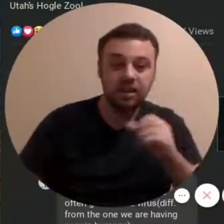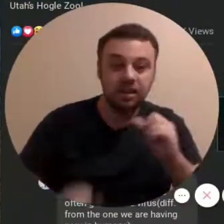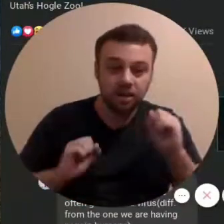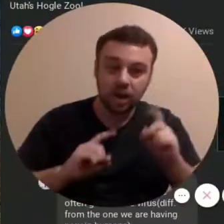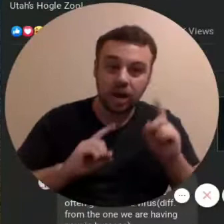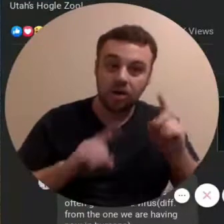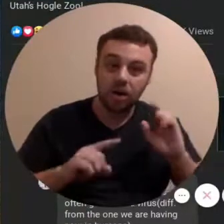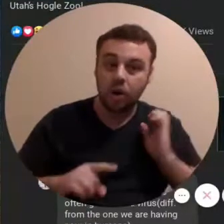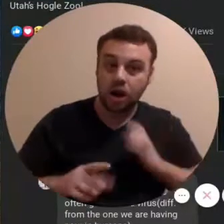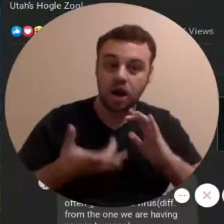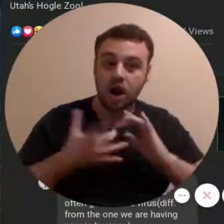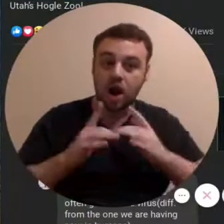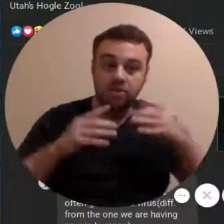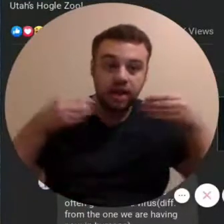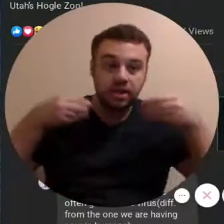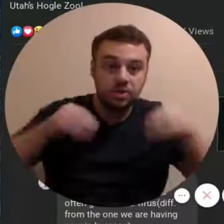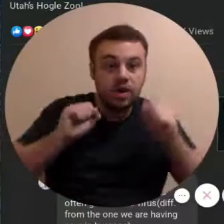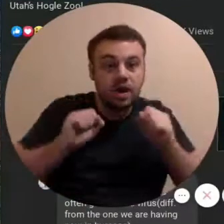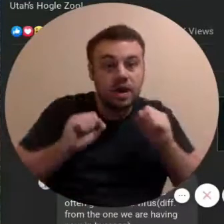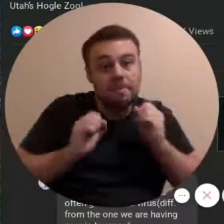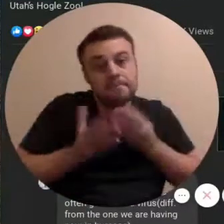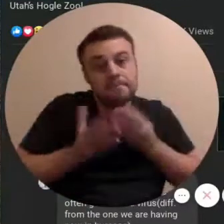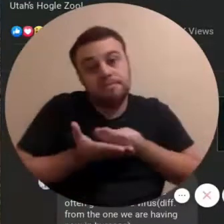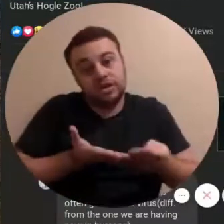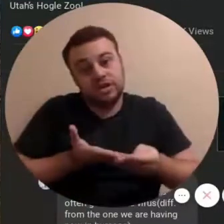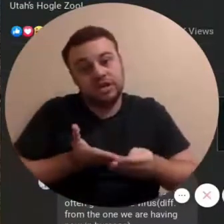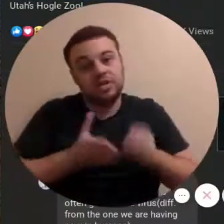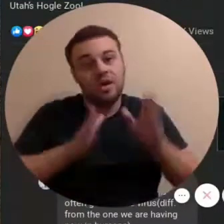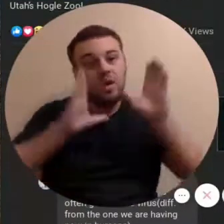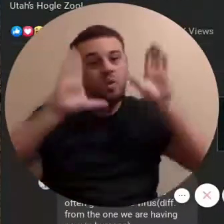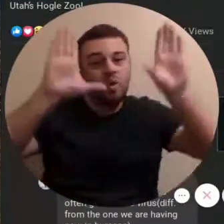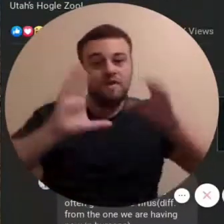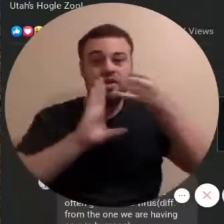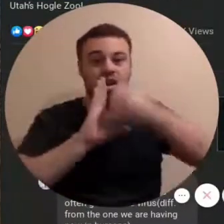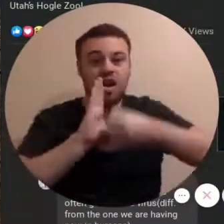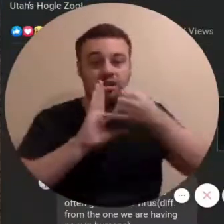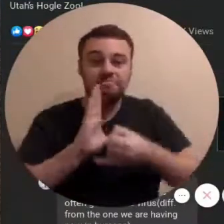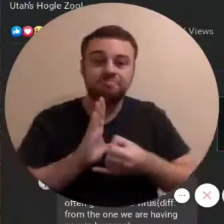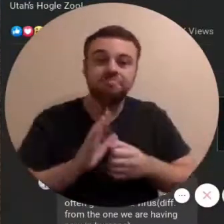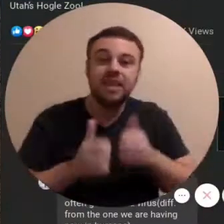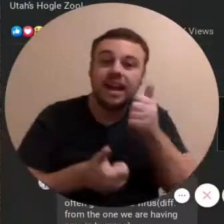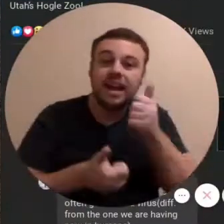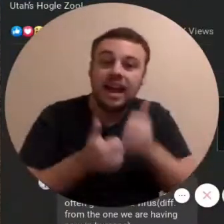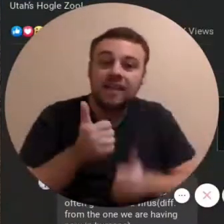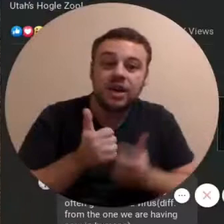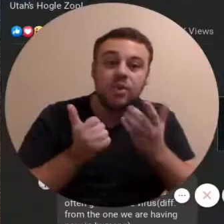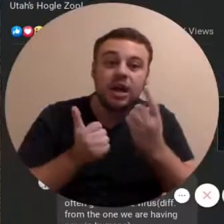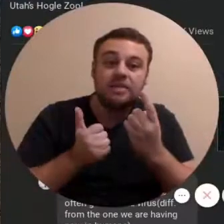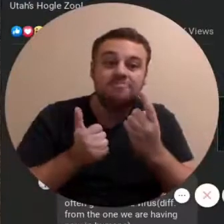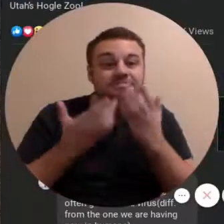wonderful, wonderful prints. Everybody, thank you so much for your questions.